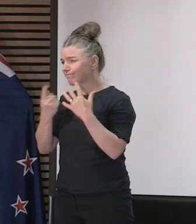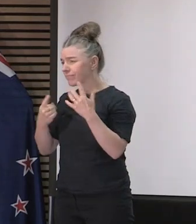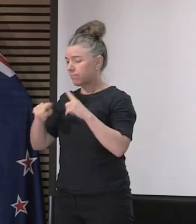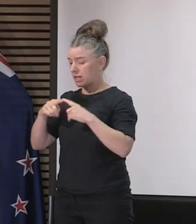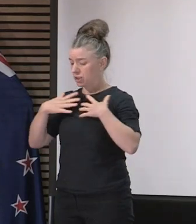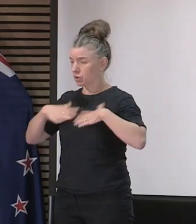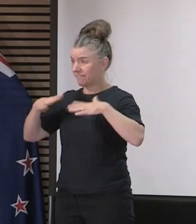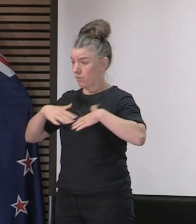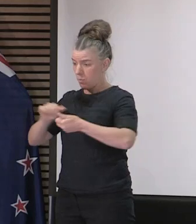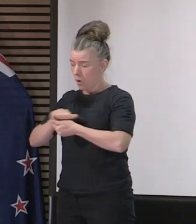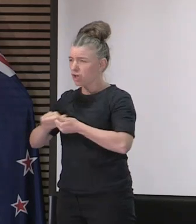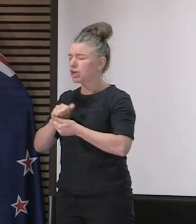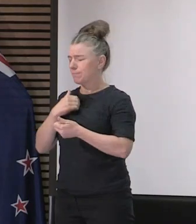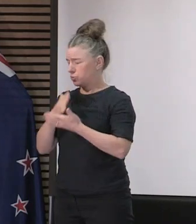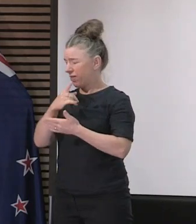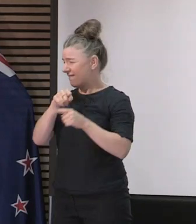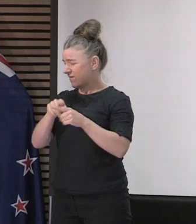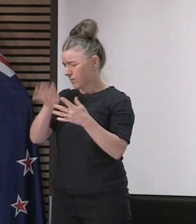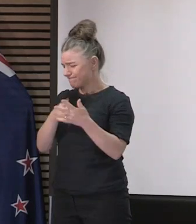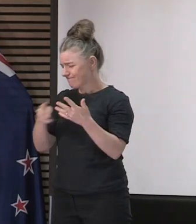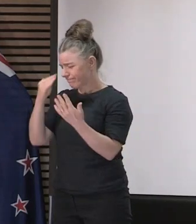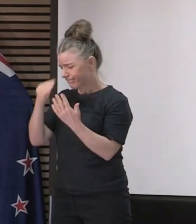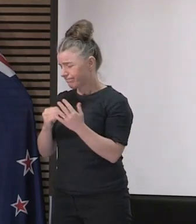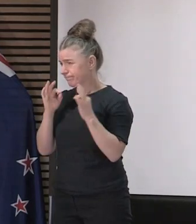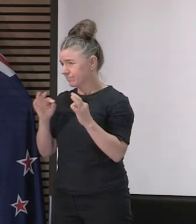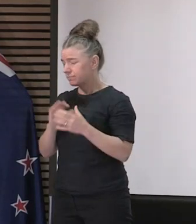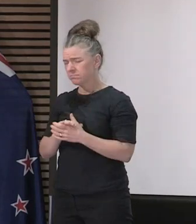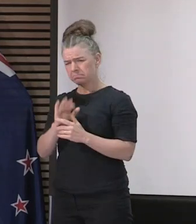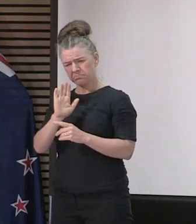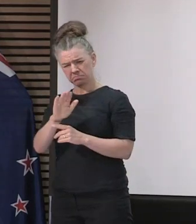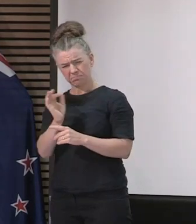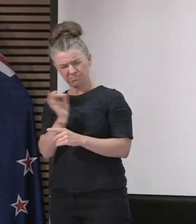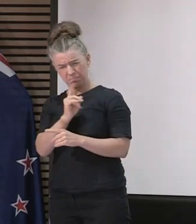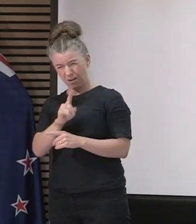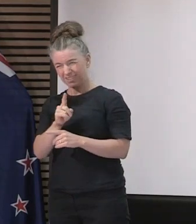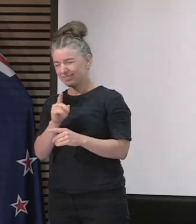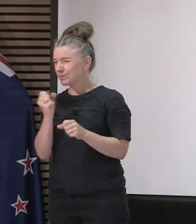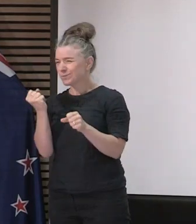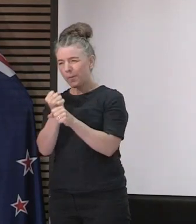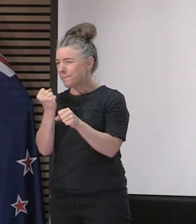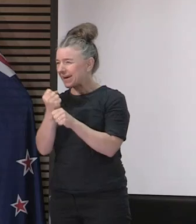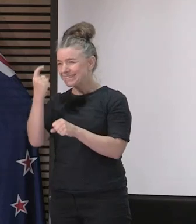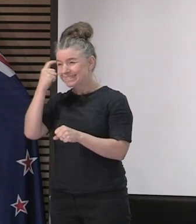detailed around the use of PPE, washing their uniforms